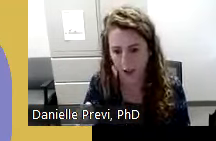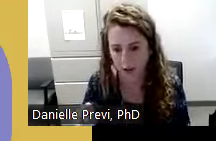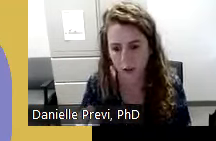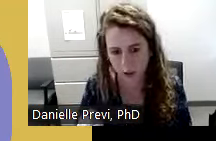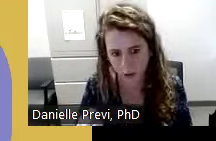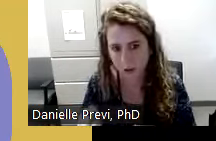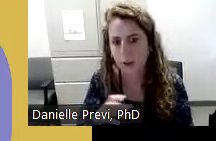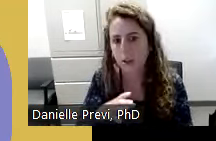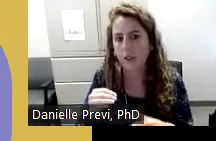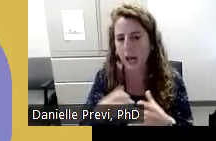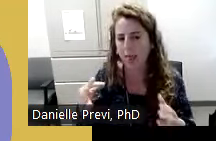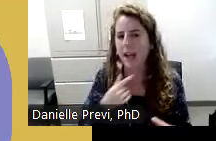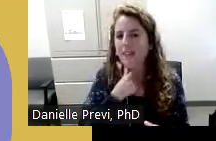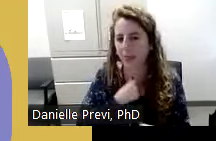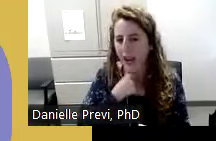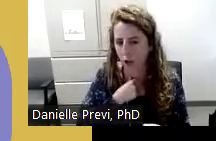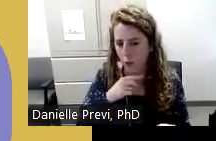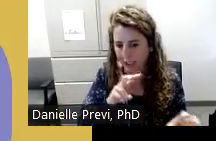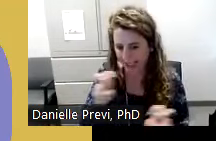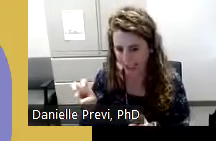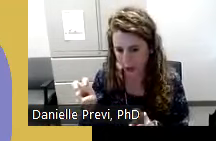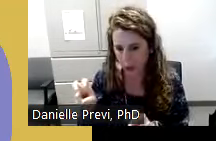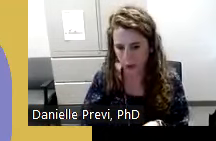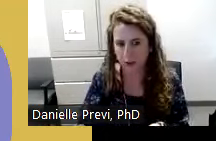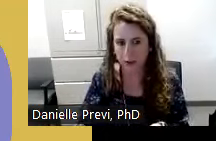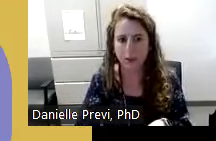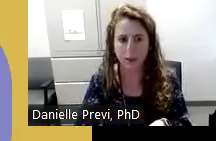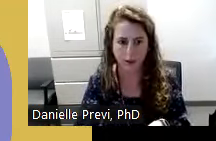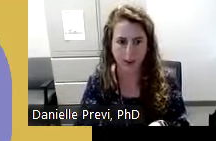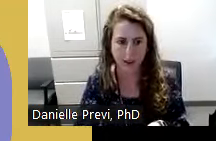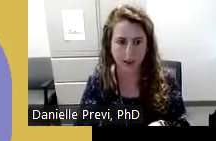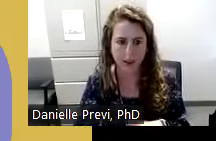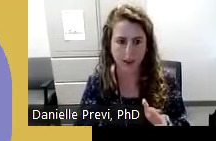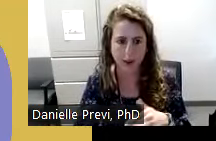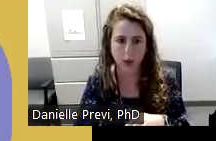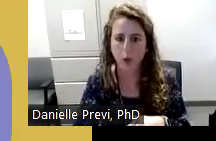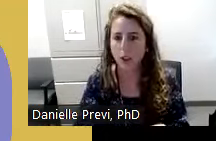is related to a progressive hearing loss as well as a variety of thyroid issues which you’ll see.